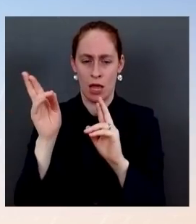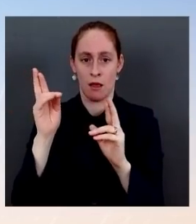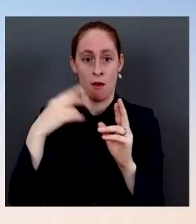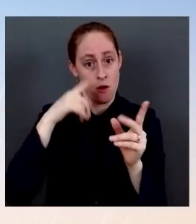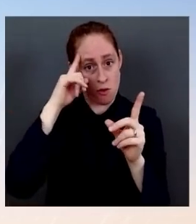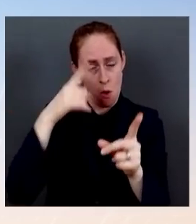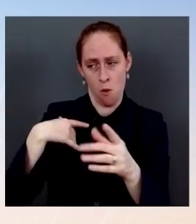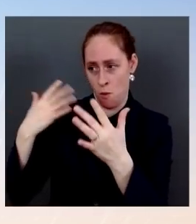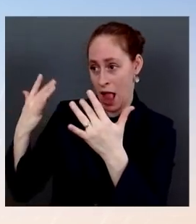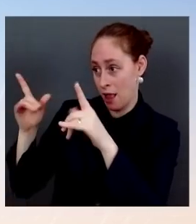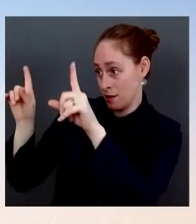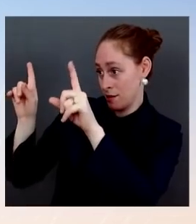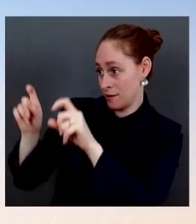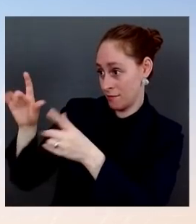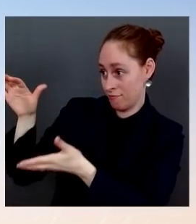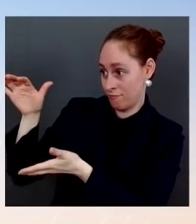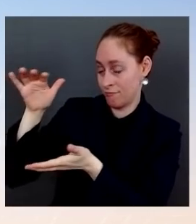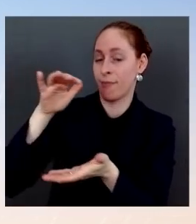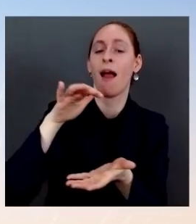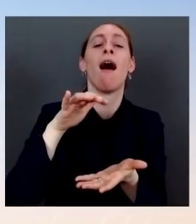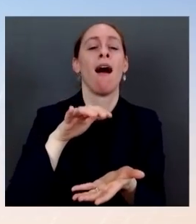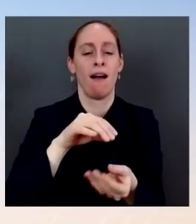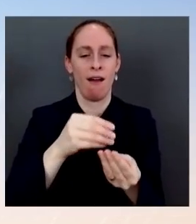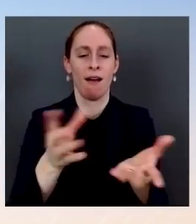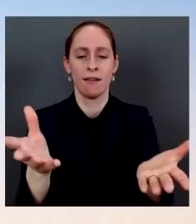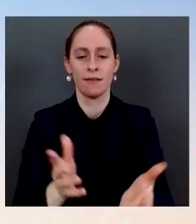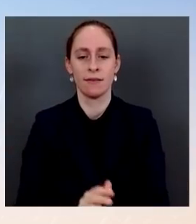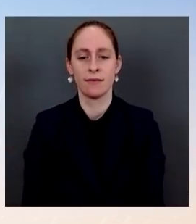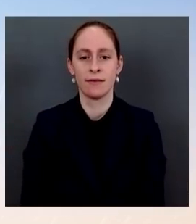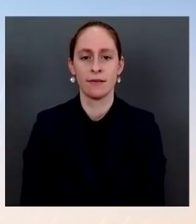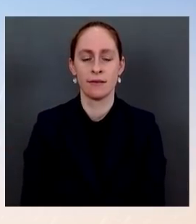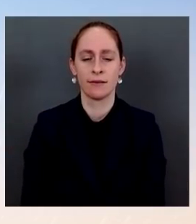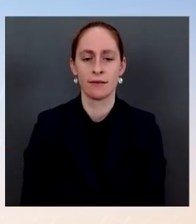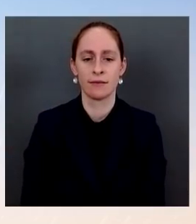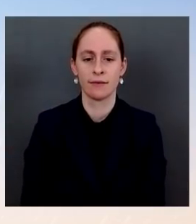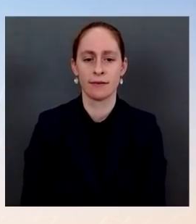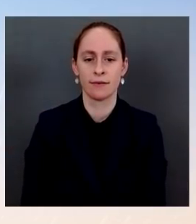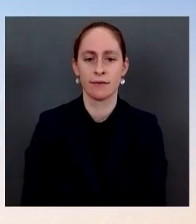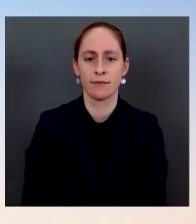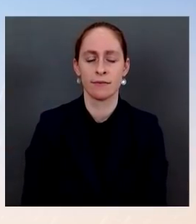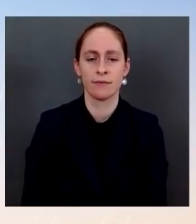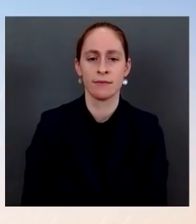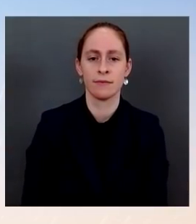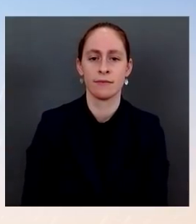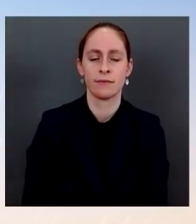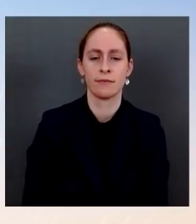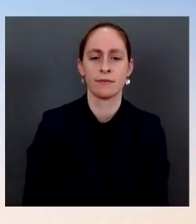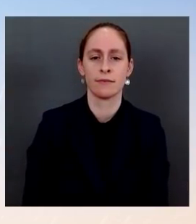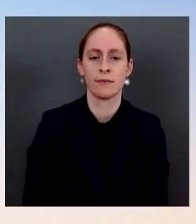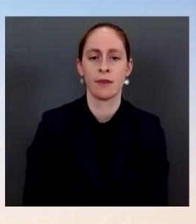Is the President taking crime in big cities more seriously now that a Democratic member of Congress, Mary Gay Scanlon,